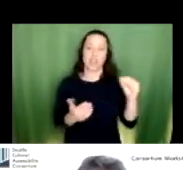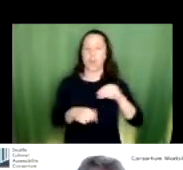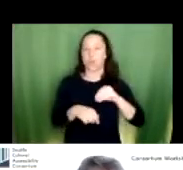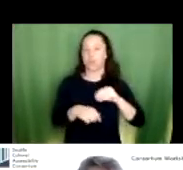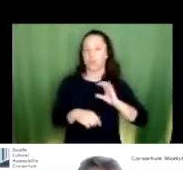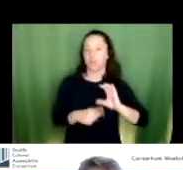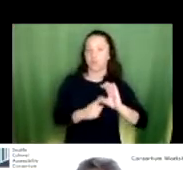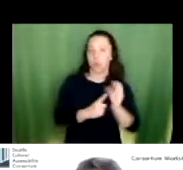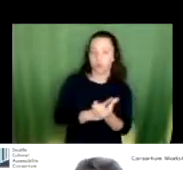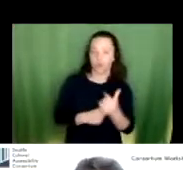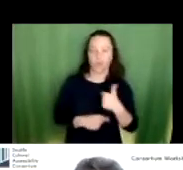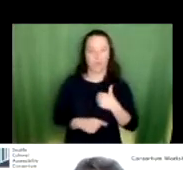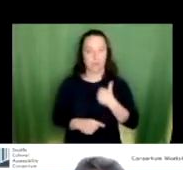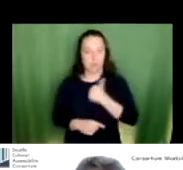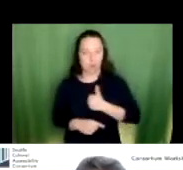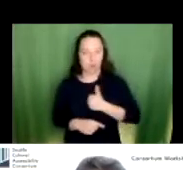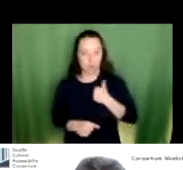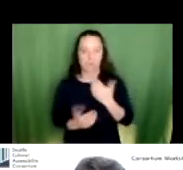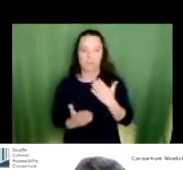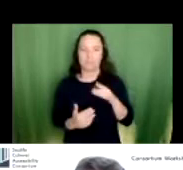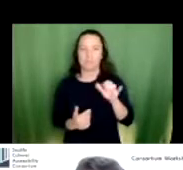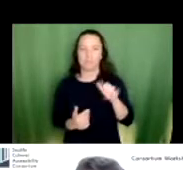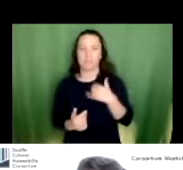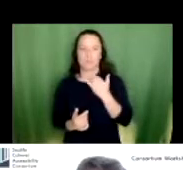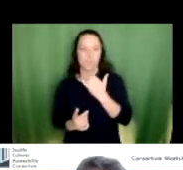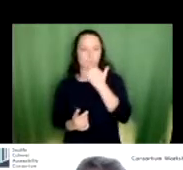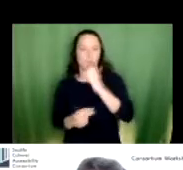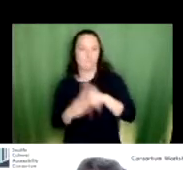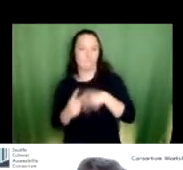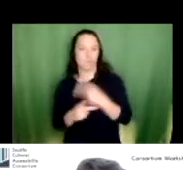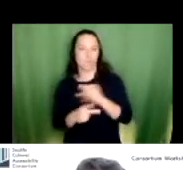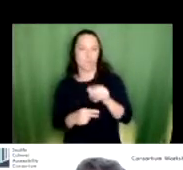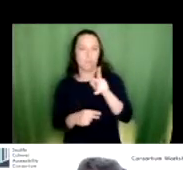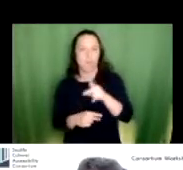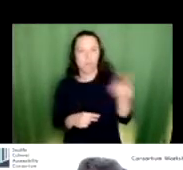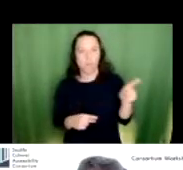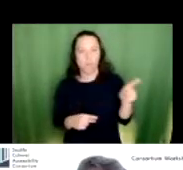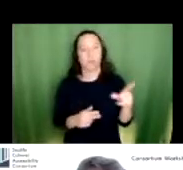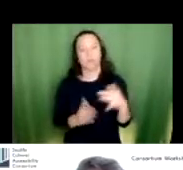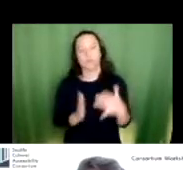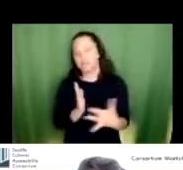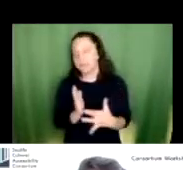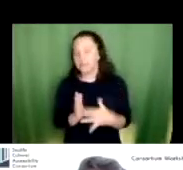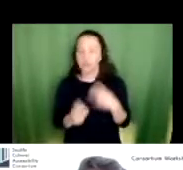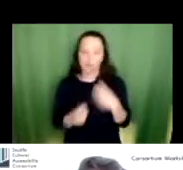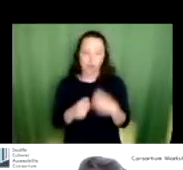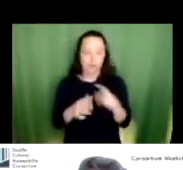wrong version of the Power Point. All these tech issues just come up no matter what you